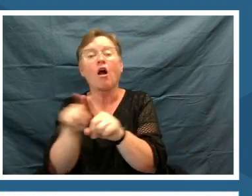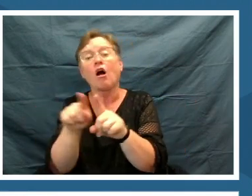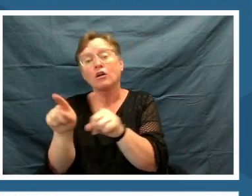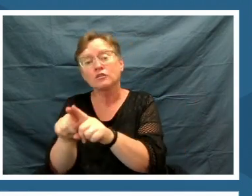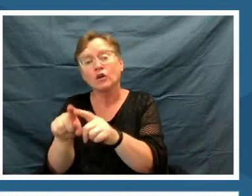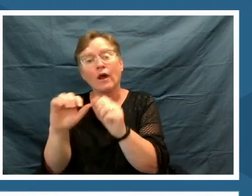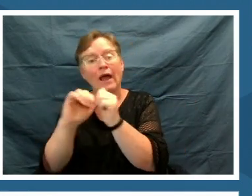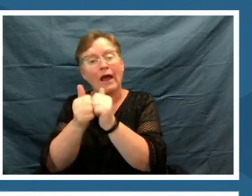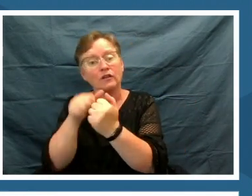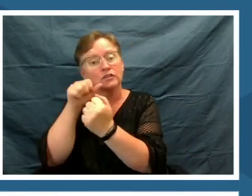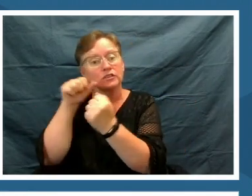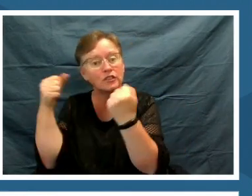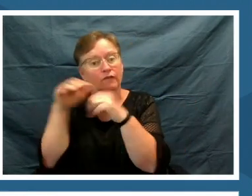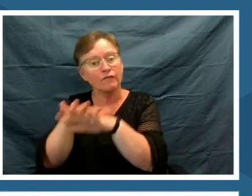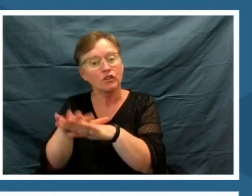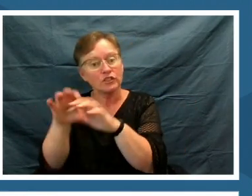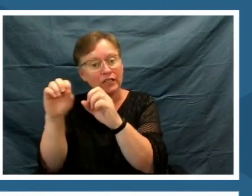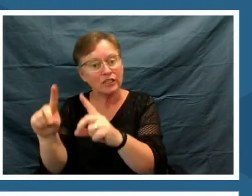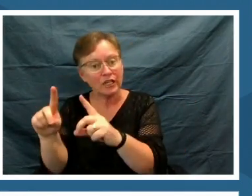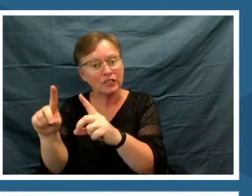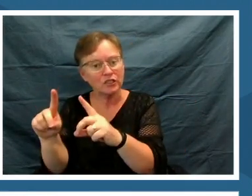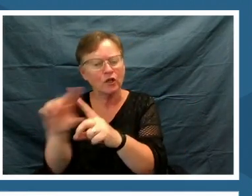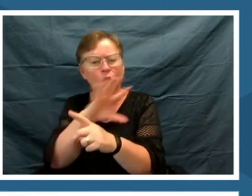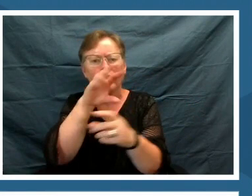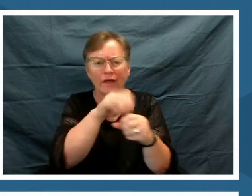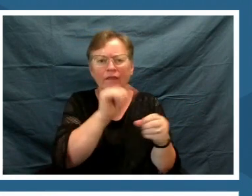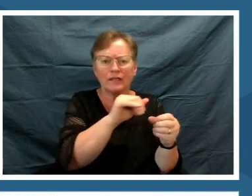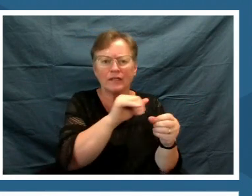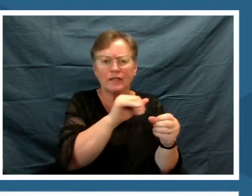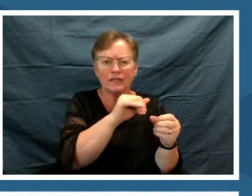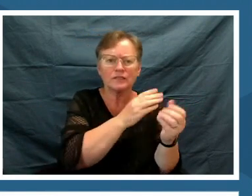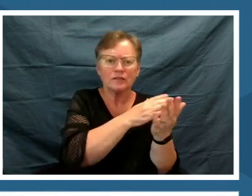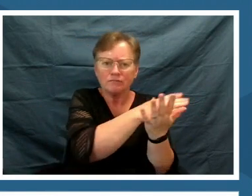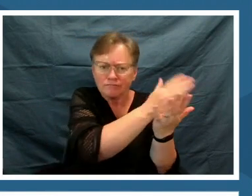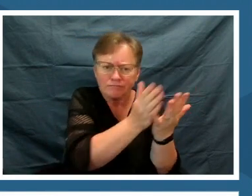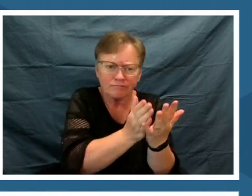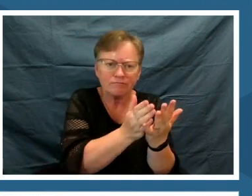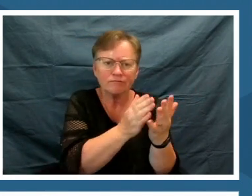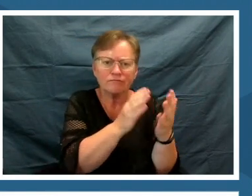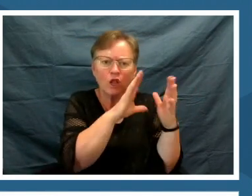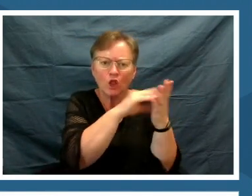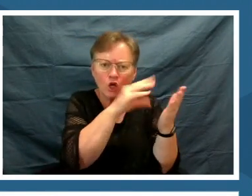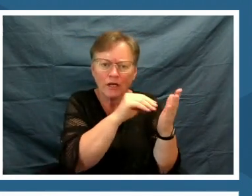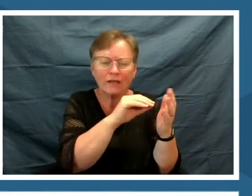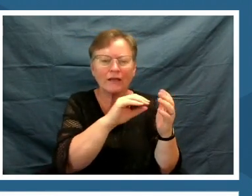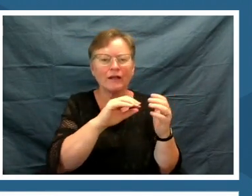of transdisciplinary learning push how we might think about career and